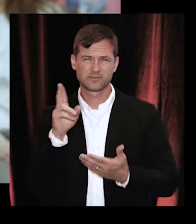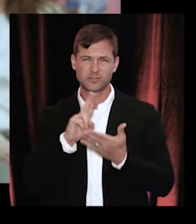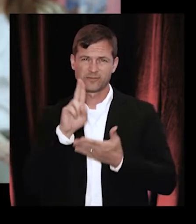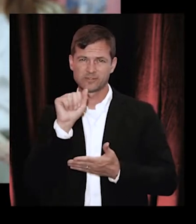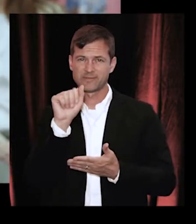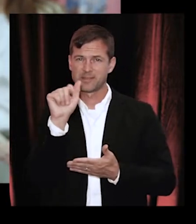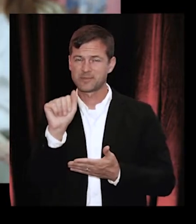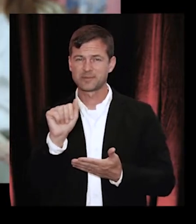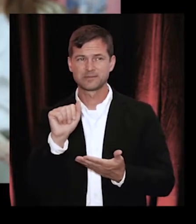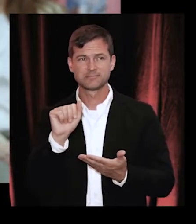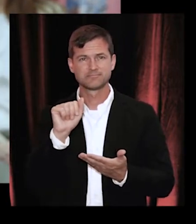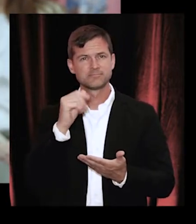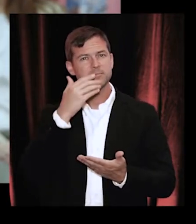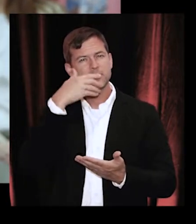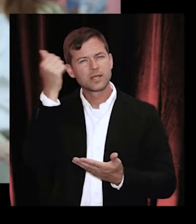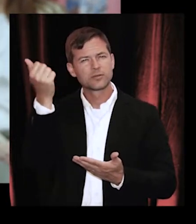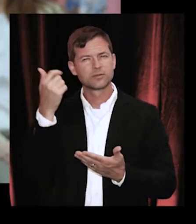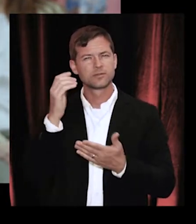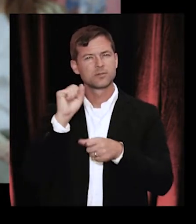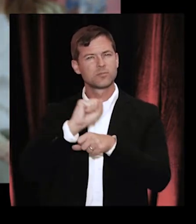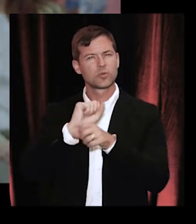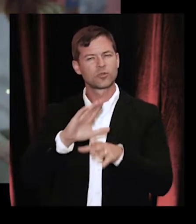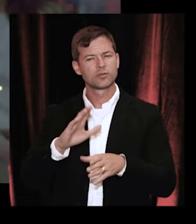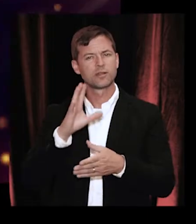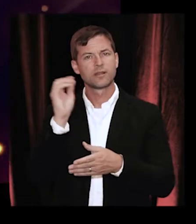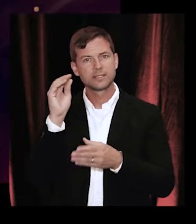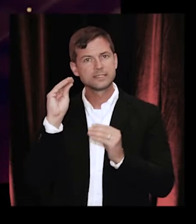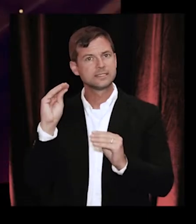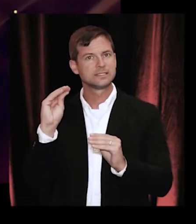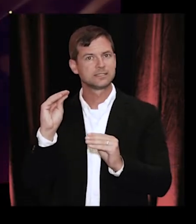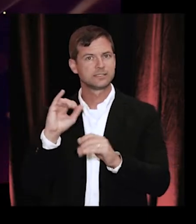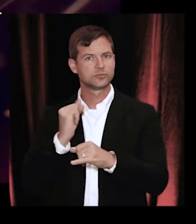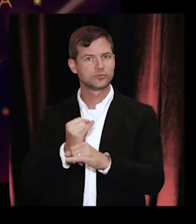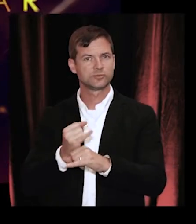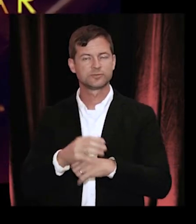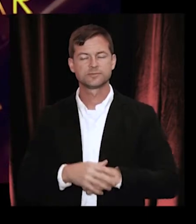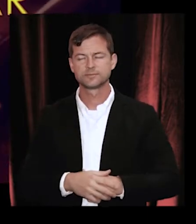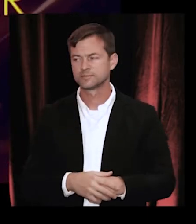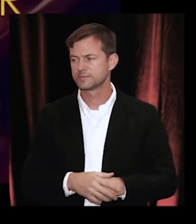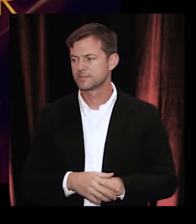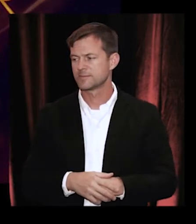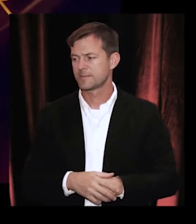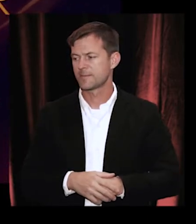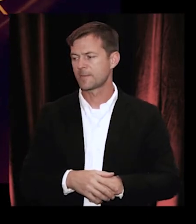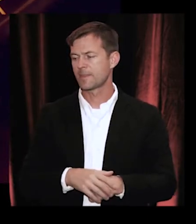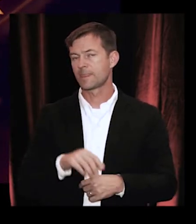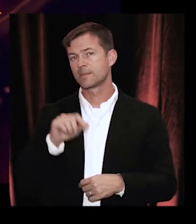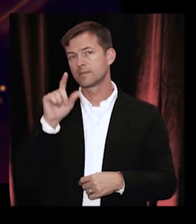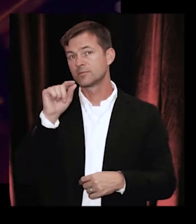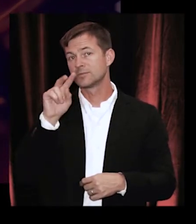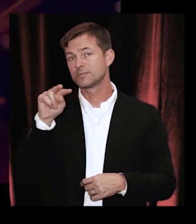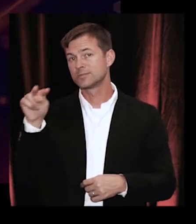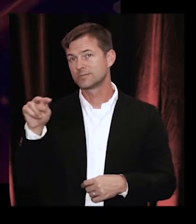a better employer and teaching institution. The 2022 large business employer of the year is the